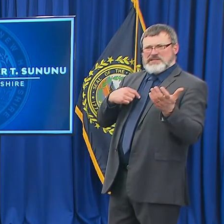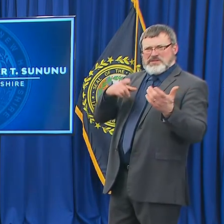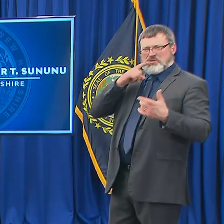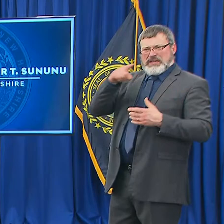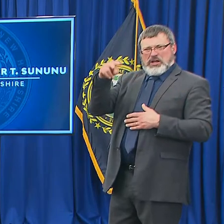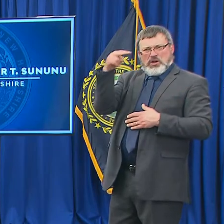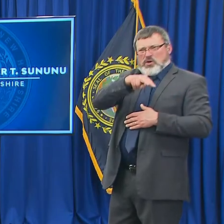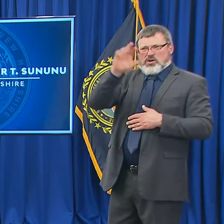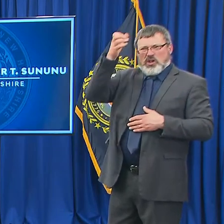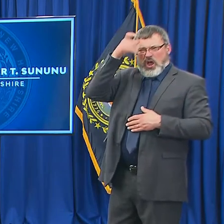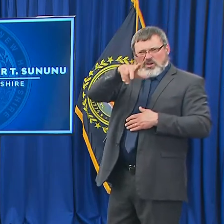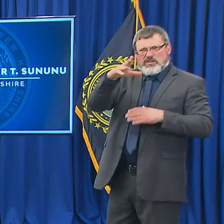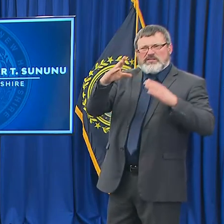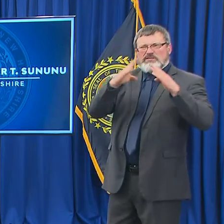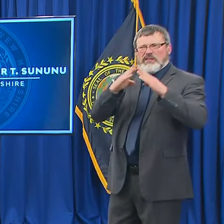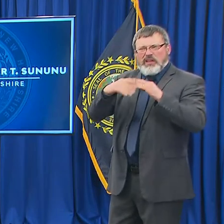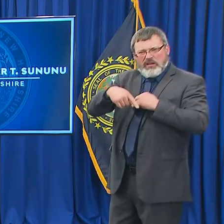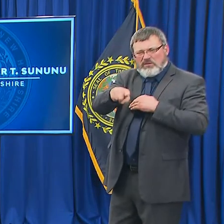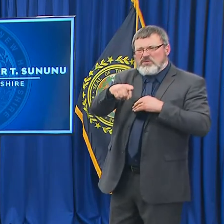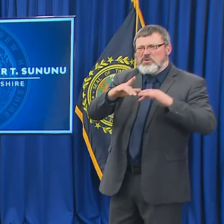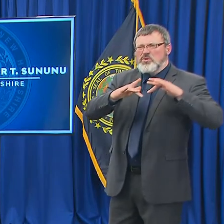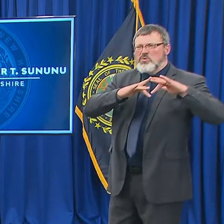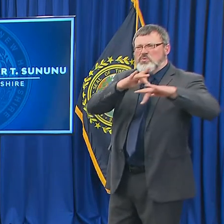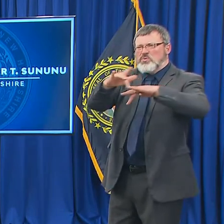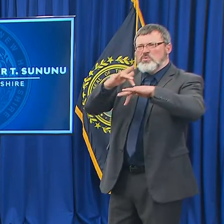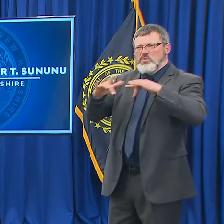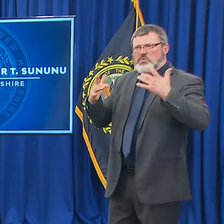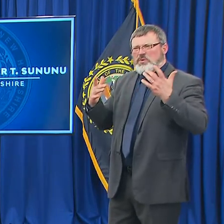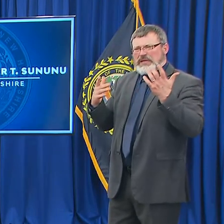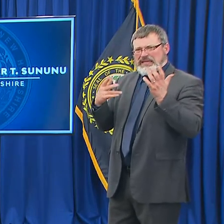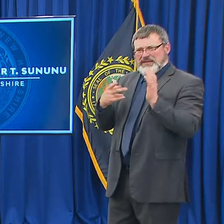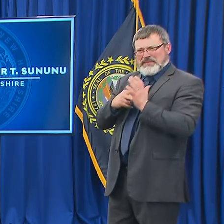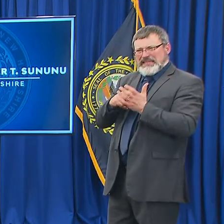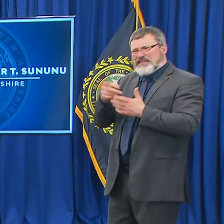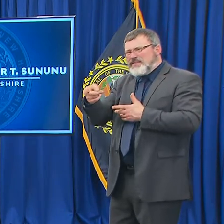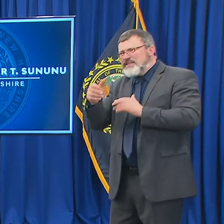be weather or folks coming indoors congregate settings whatever it is. A lot of factors are coming together